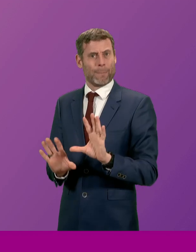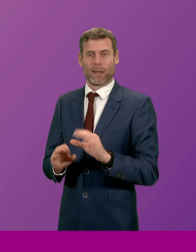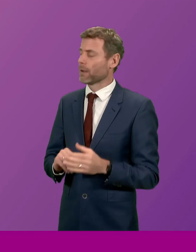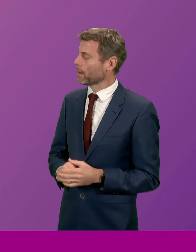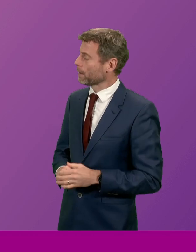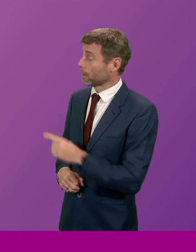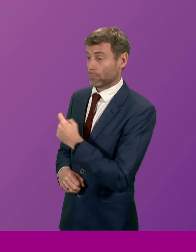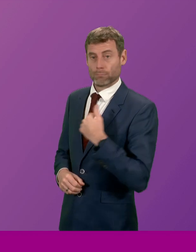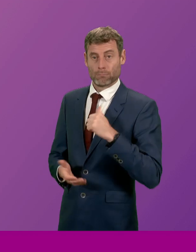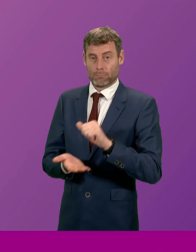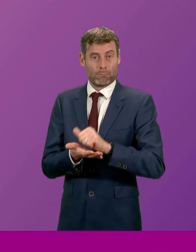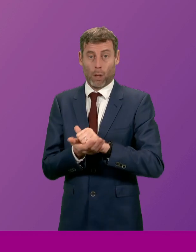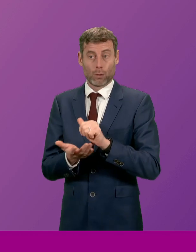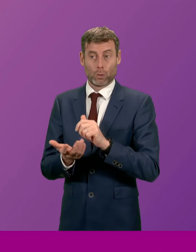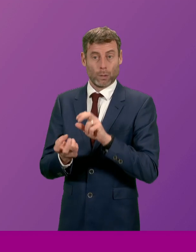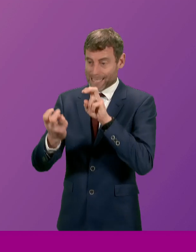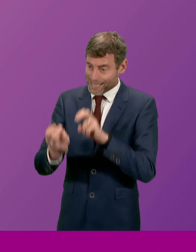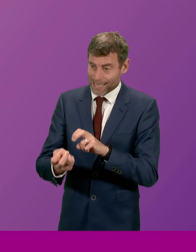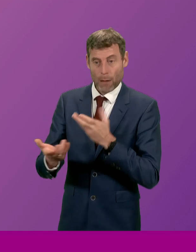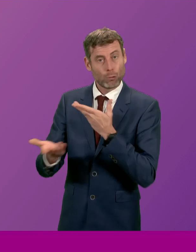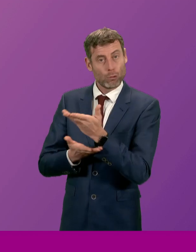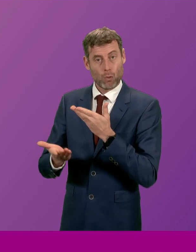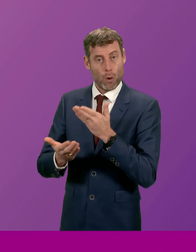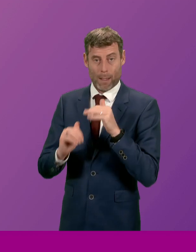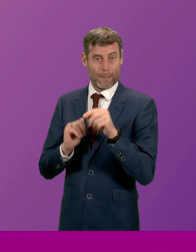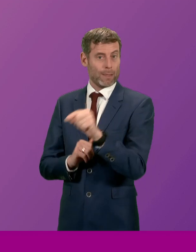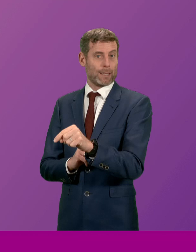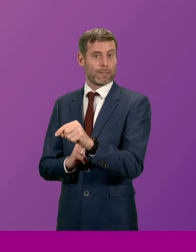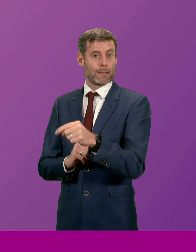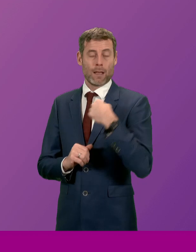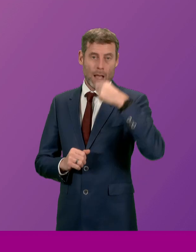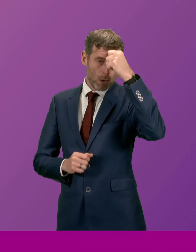I am happy for that discussion to take place. I know that the chief pharmaceutical officer